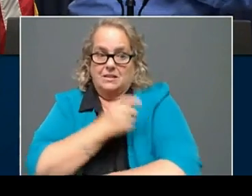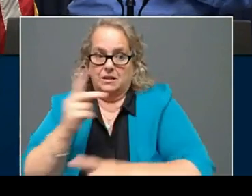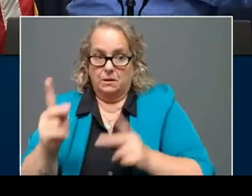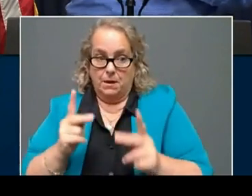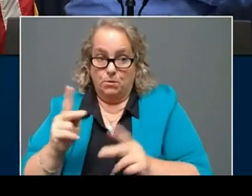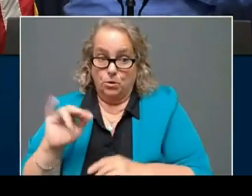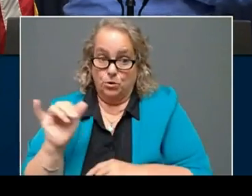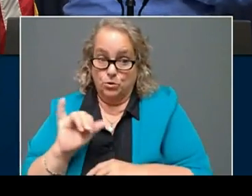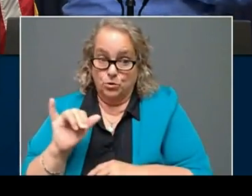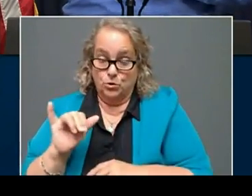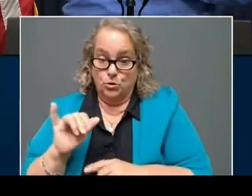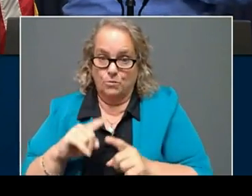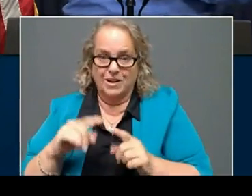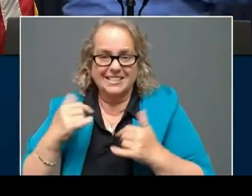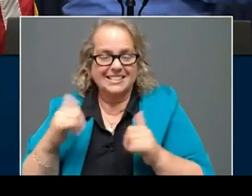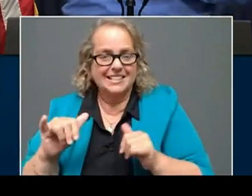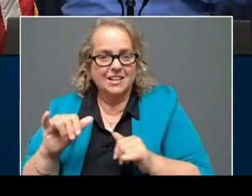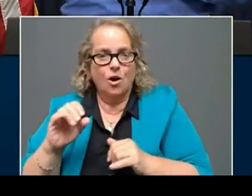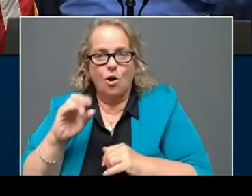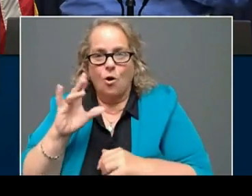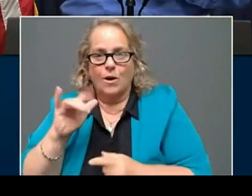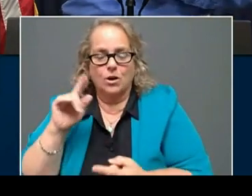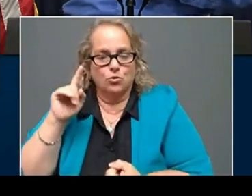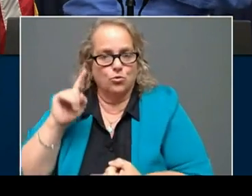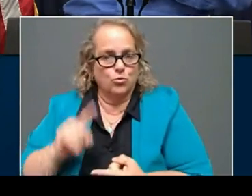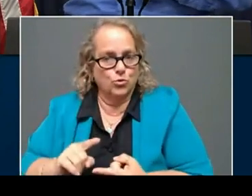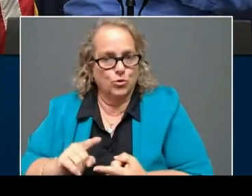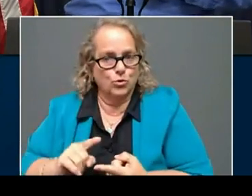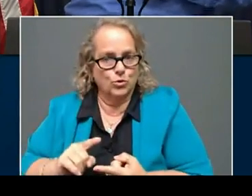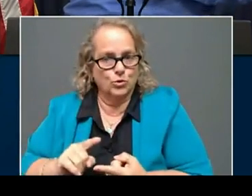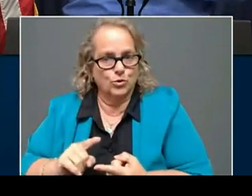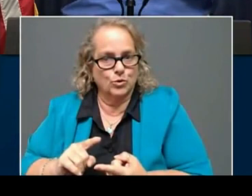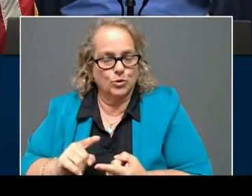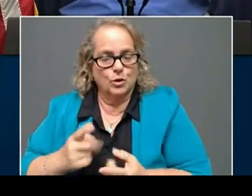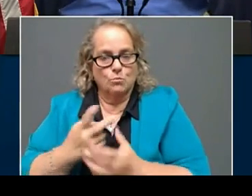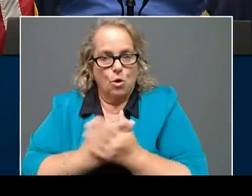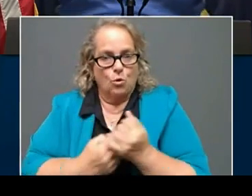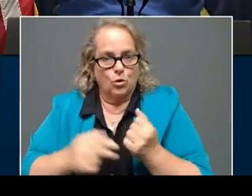still a six fold risk reduction, both in june and july. The point is,